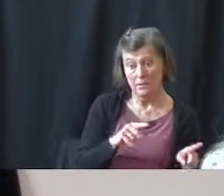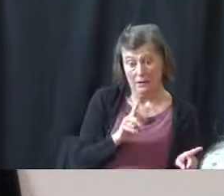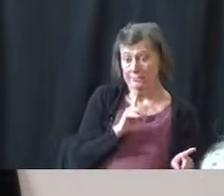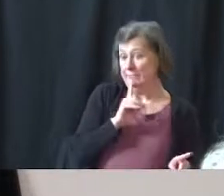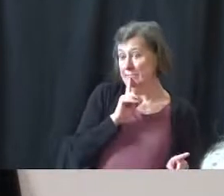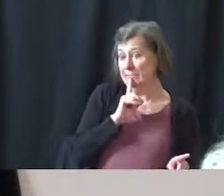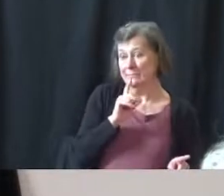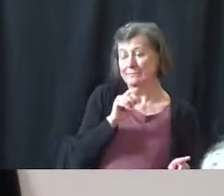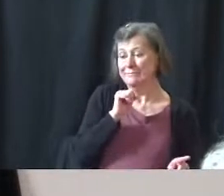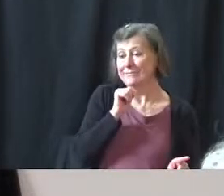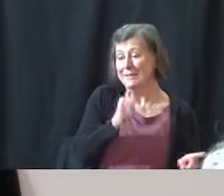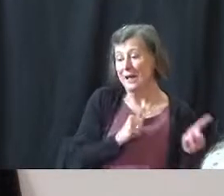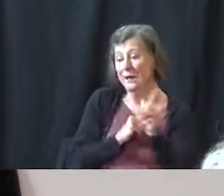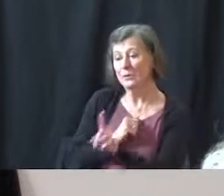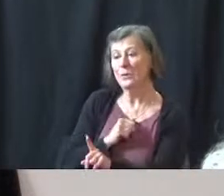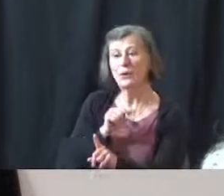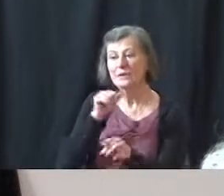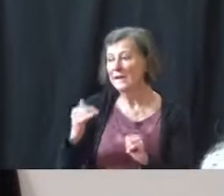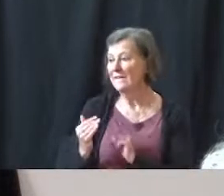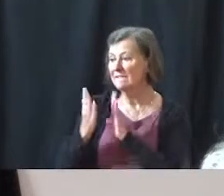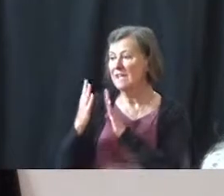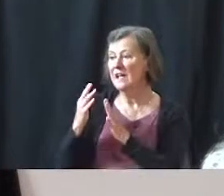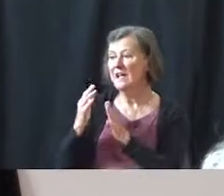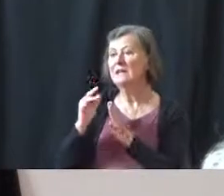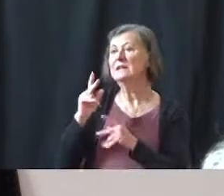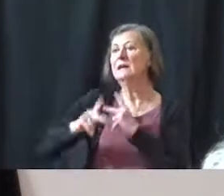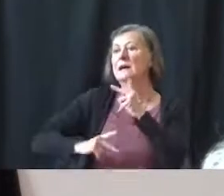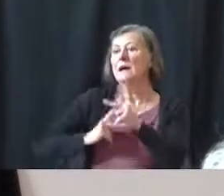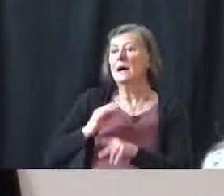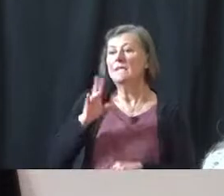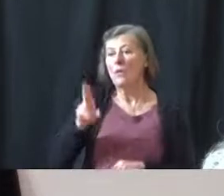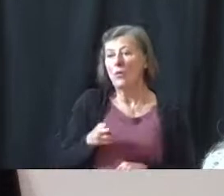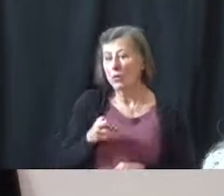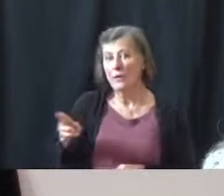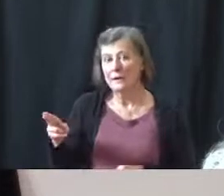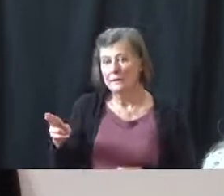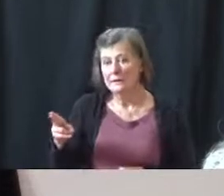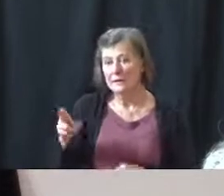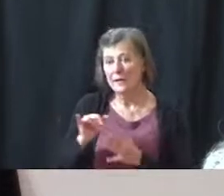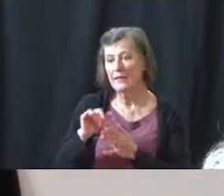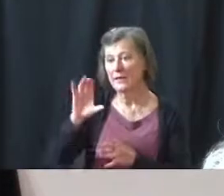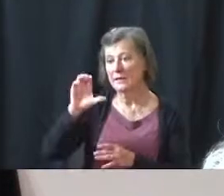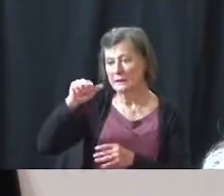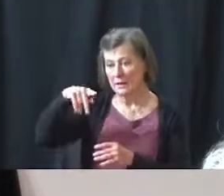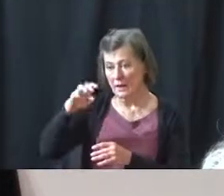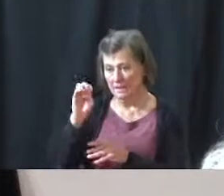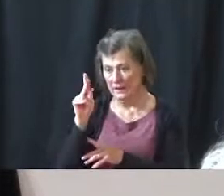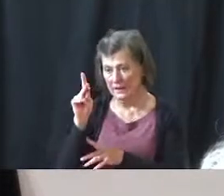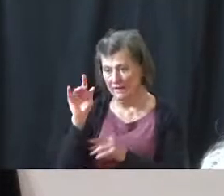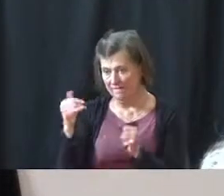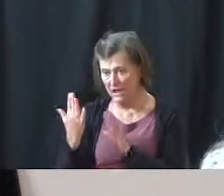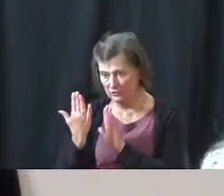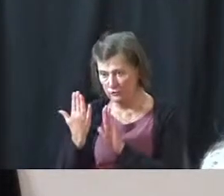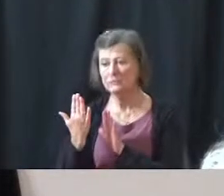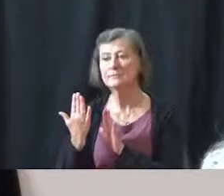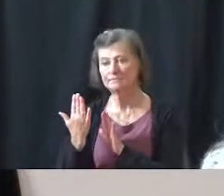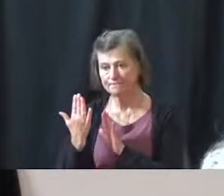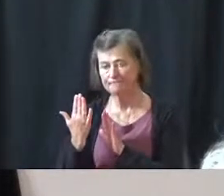He didn't face the threat the kind of threat that Norbert Čapek faced.